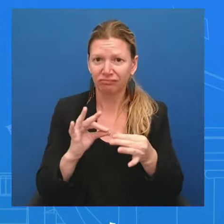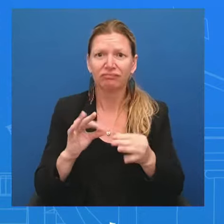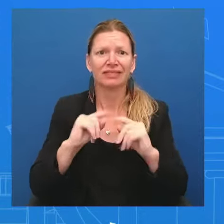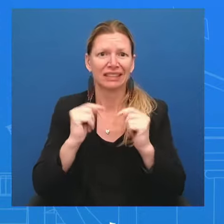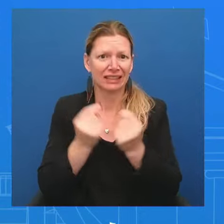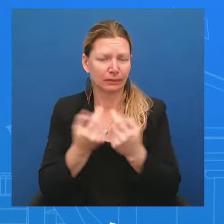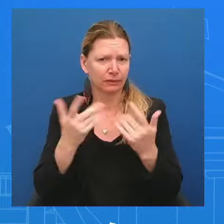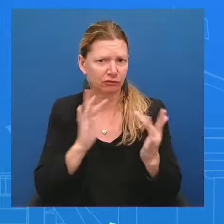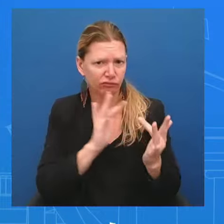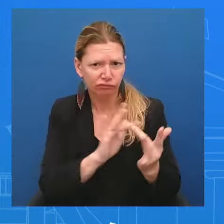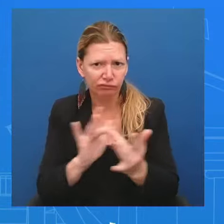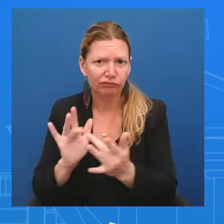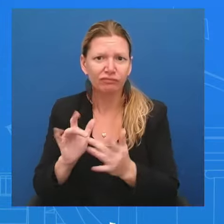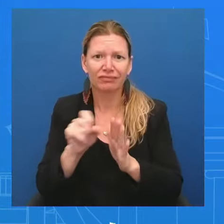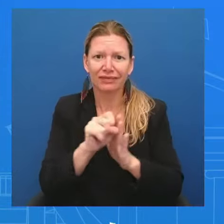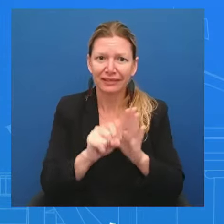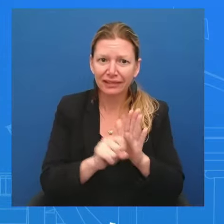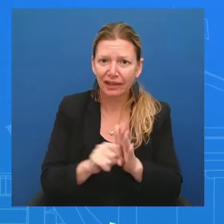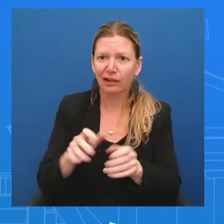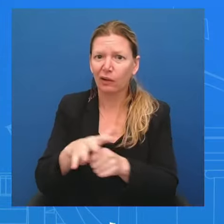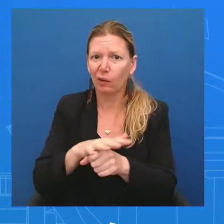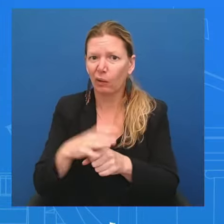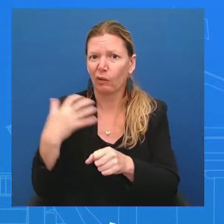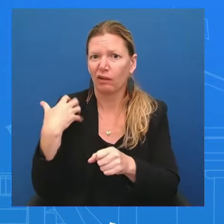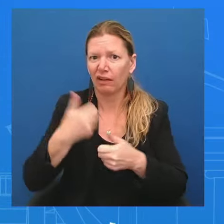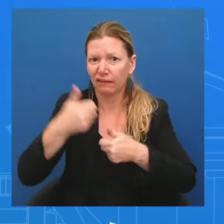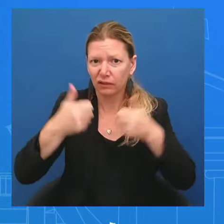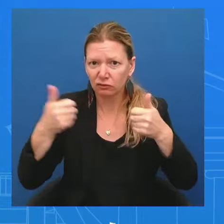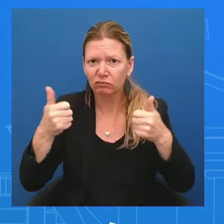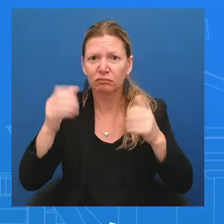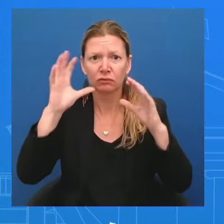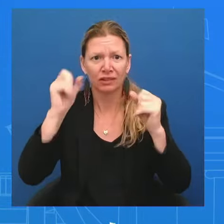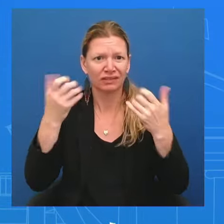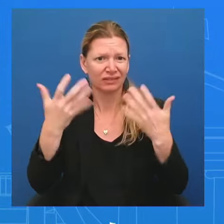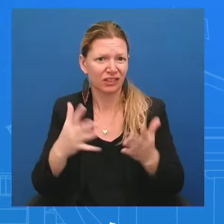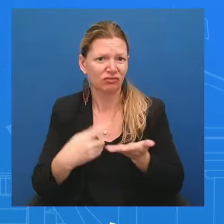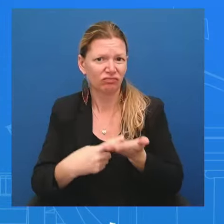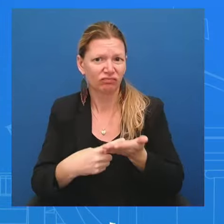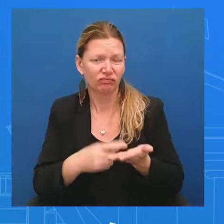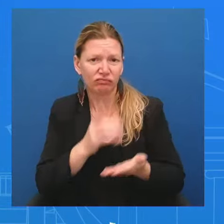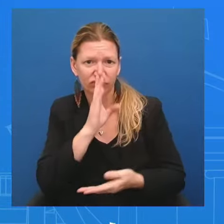The President also spoke directly with Governors Stitt, Huckabee, Huckabee Sanders, Abbott,